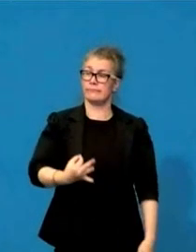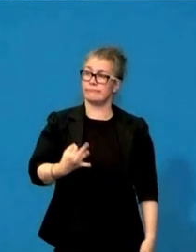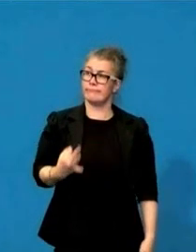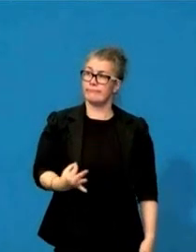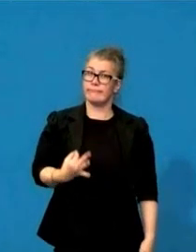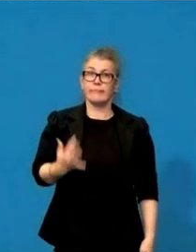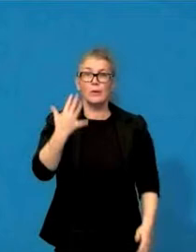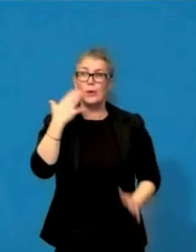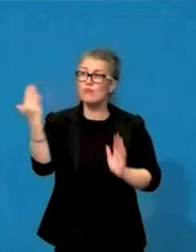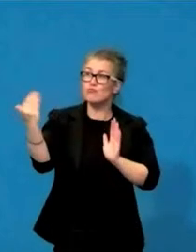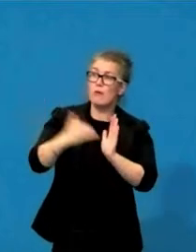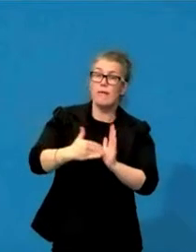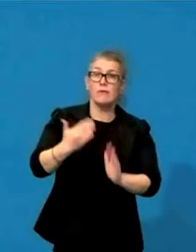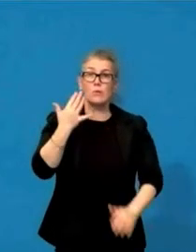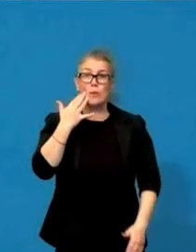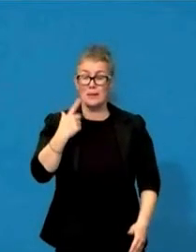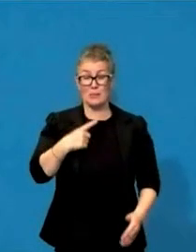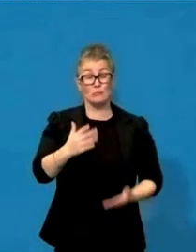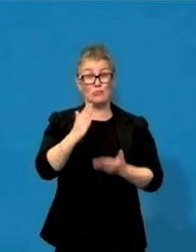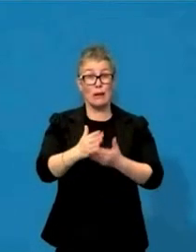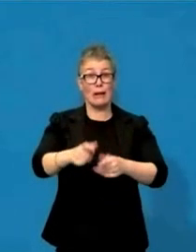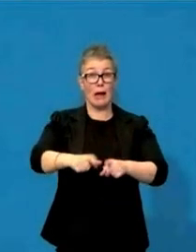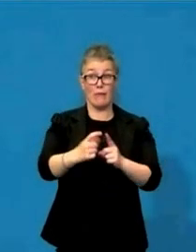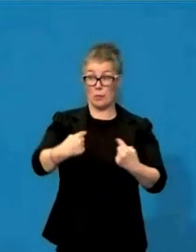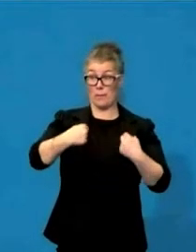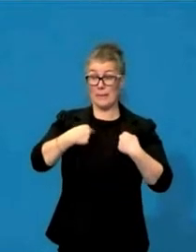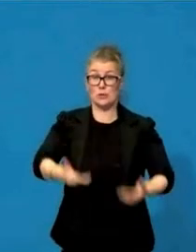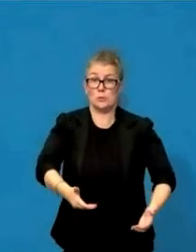Because it was getting quite difficult for me to lift Ronita in and out of our car.